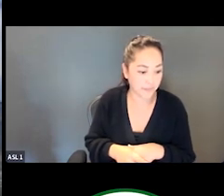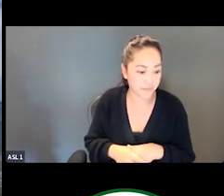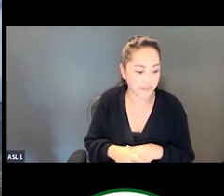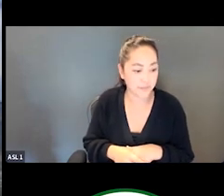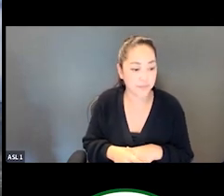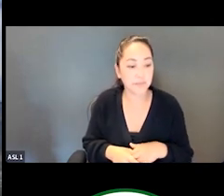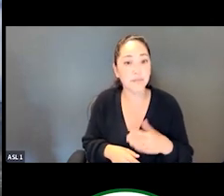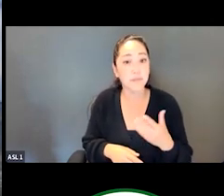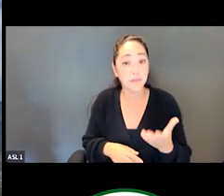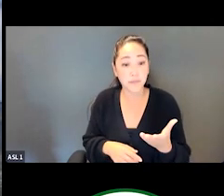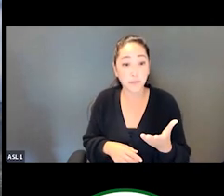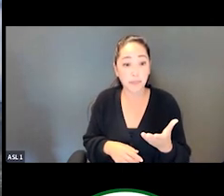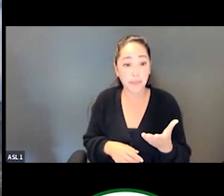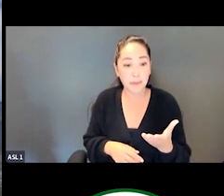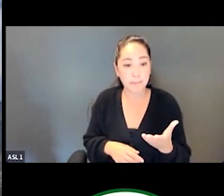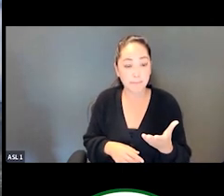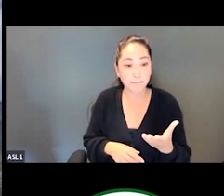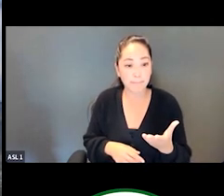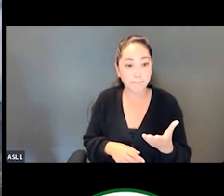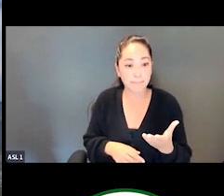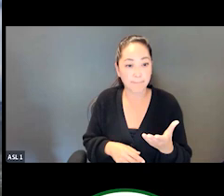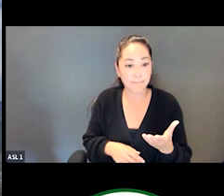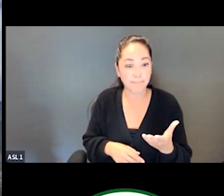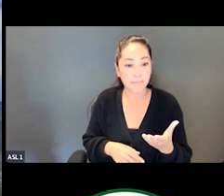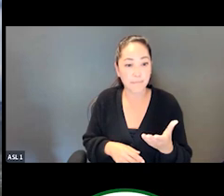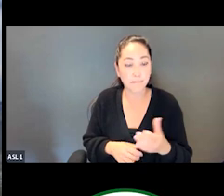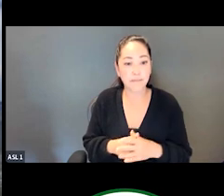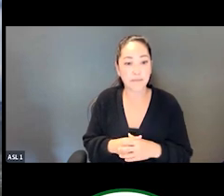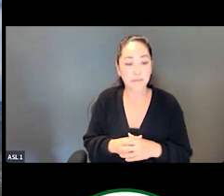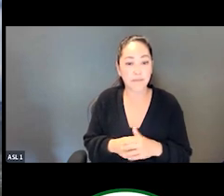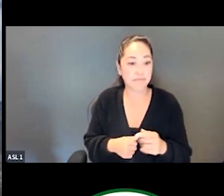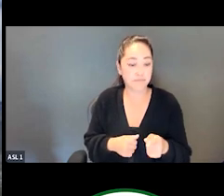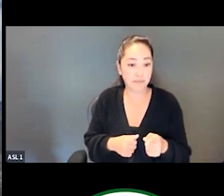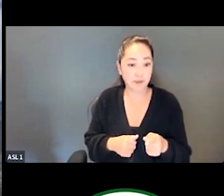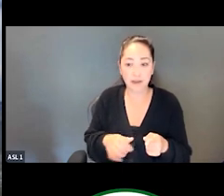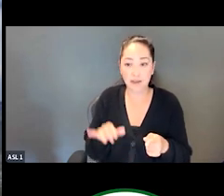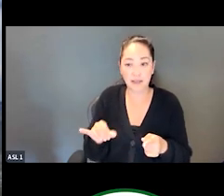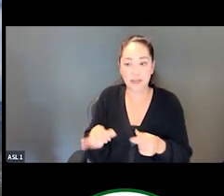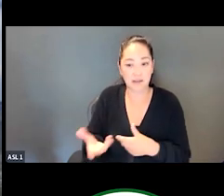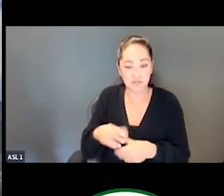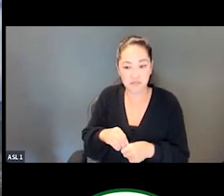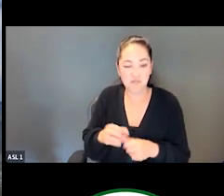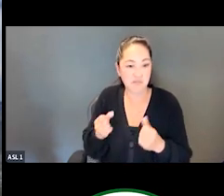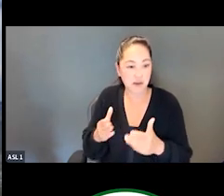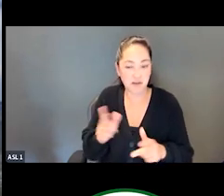that, people within the disability community who represent Buipock communities as well